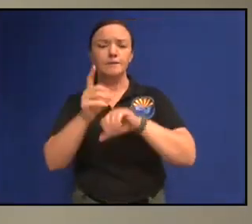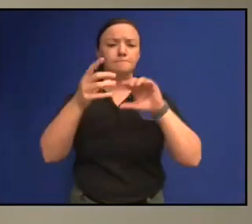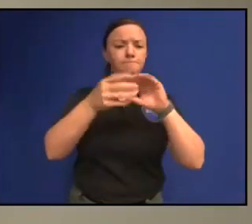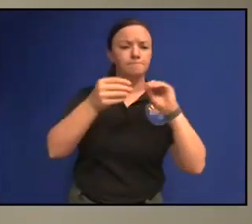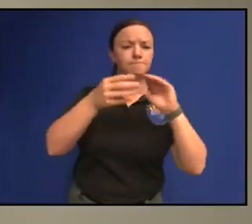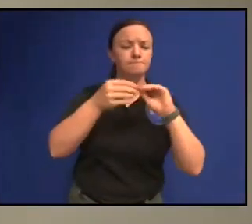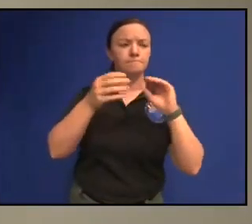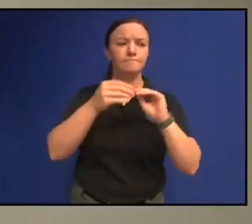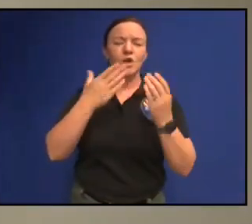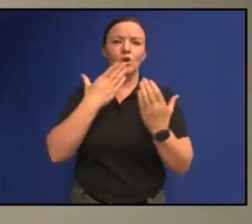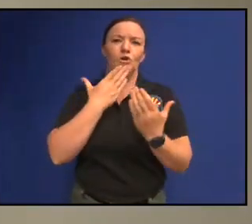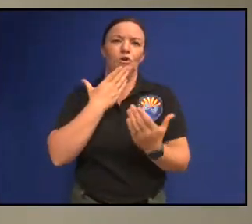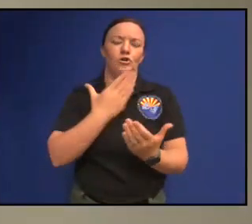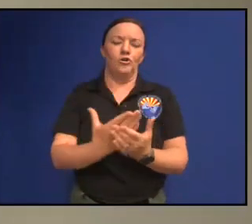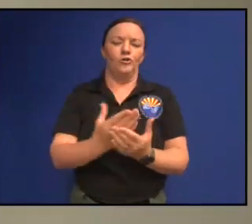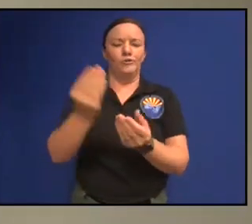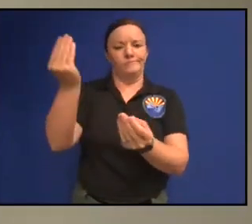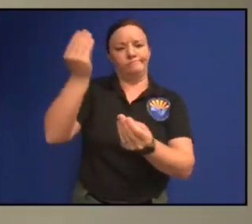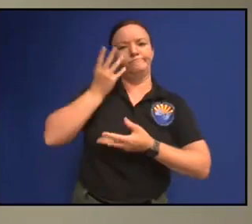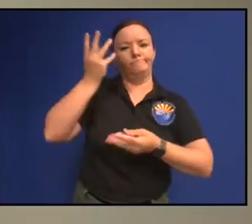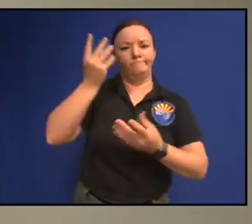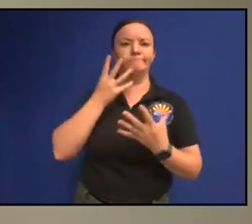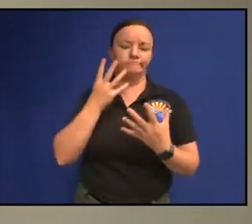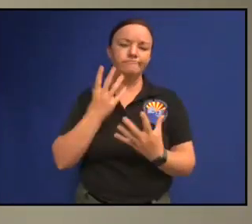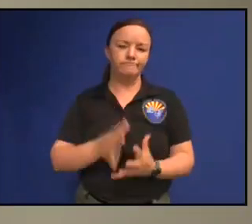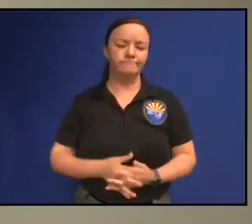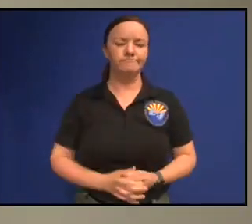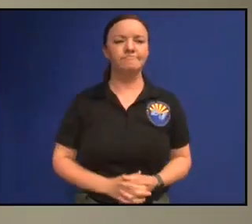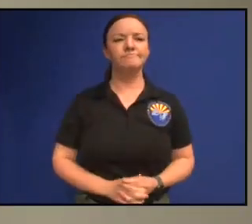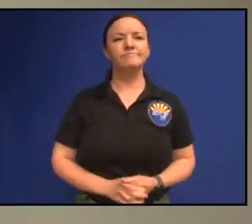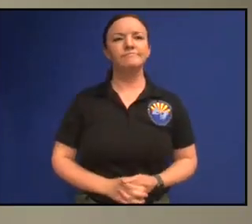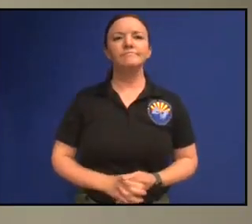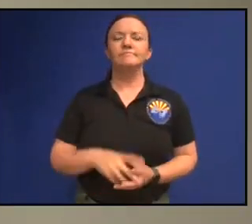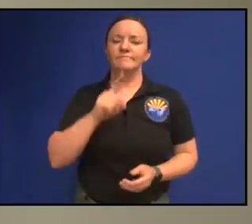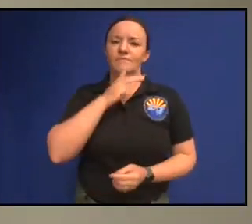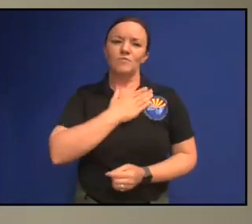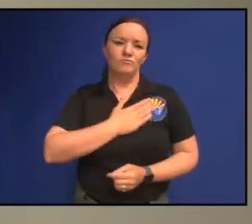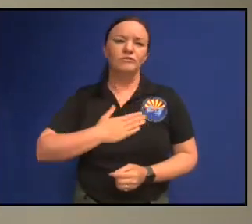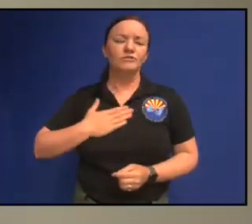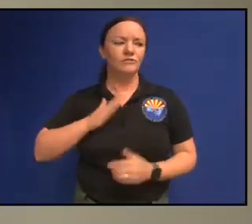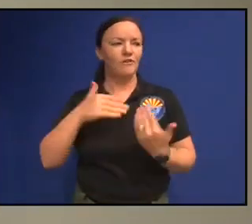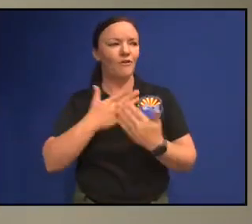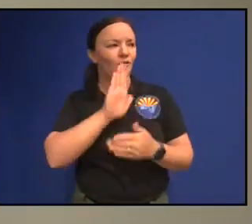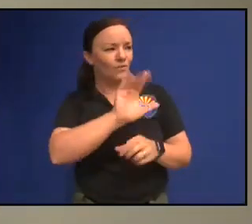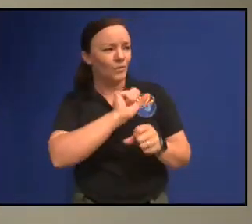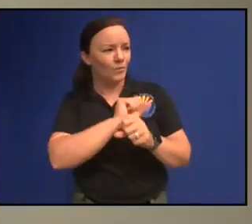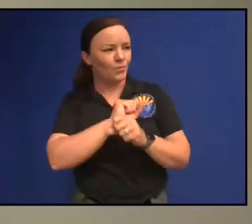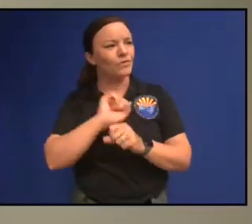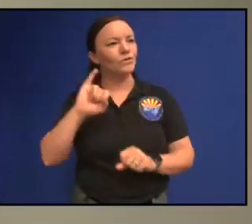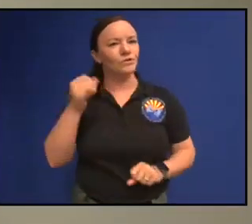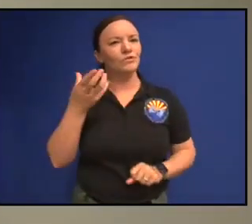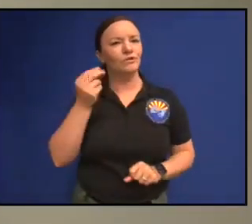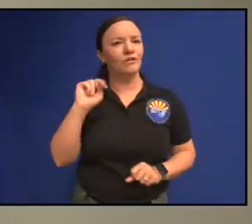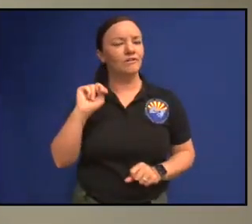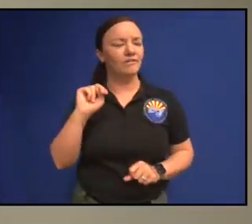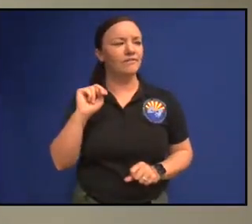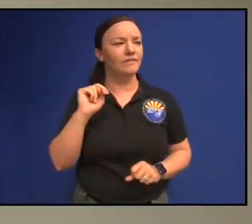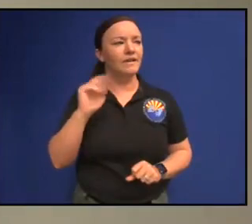AND WE REALLY APPRECIATE ALL THE WORK THAT YOU HAVE BEEN DOING, JOHN. JUST SO YOU KNOW, THOSE OPERATIONAL VIDEOS YOU HAVE